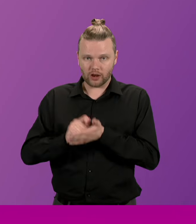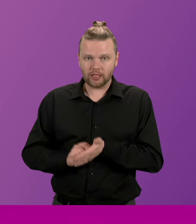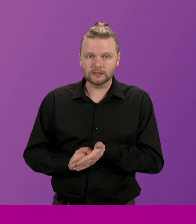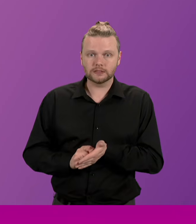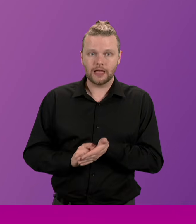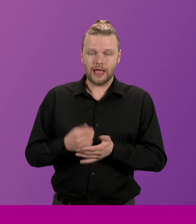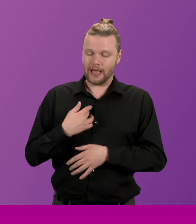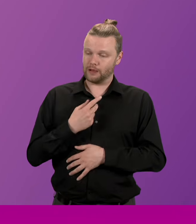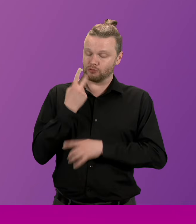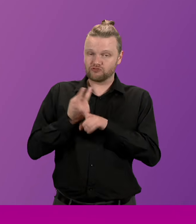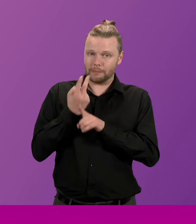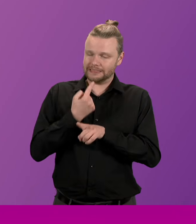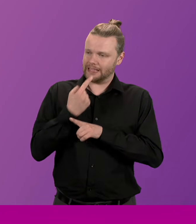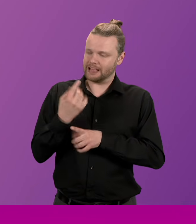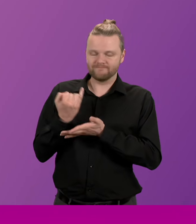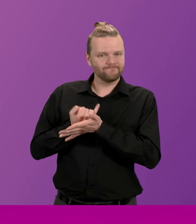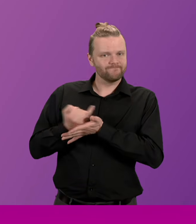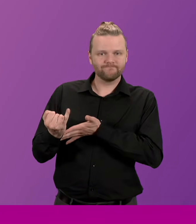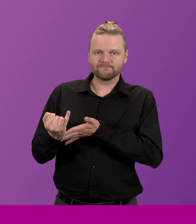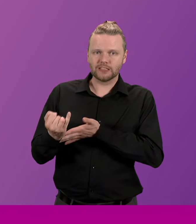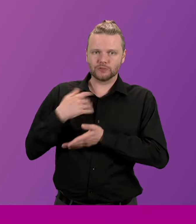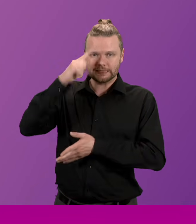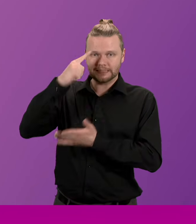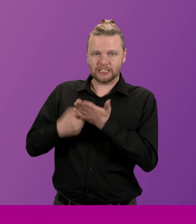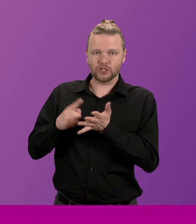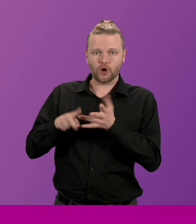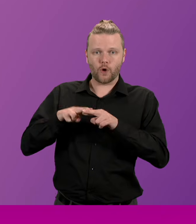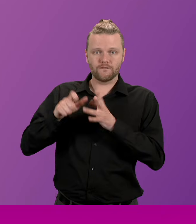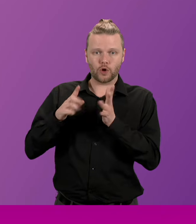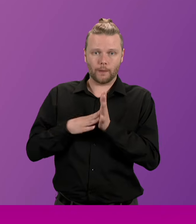whole-hearted opposition to the decision that Ofcom has made, which I think is